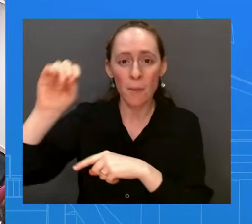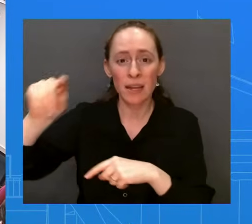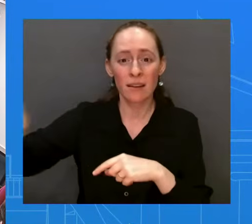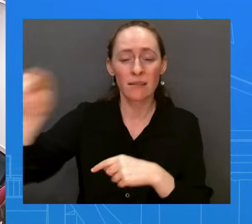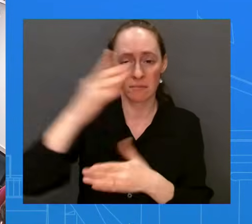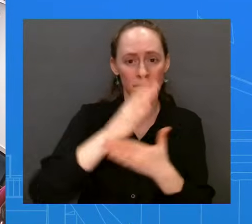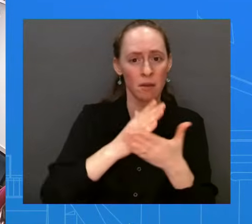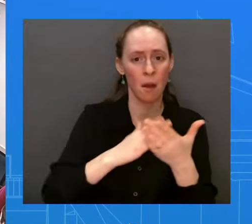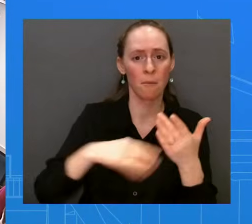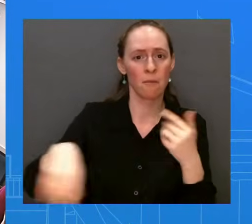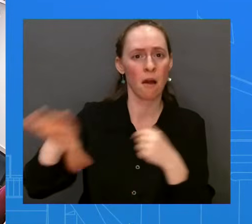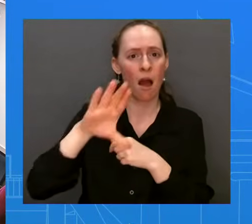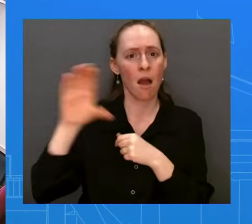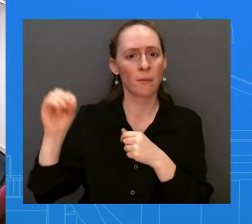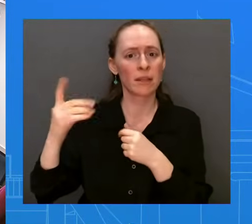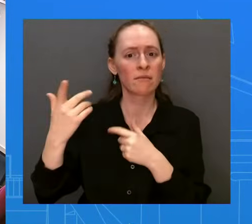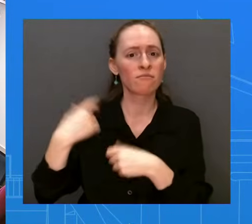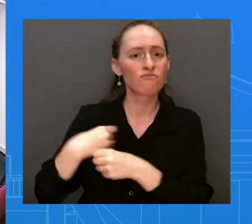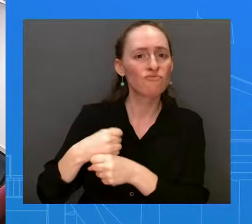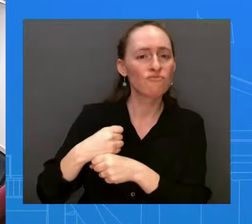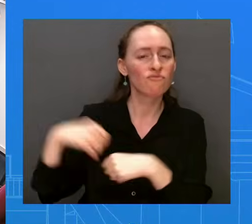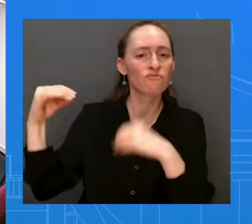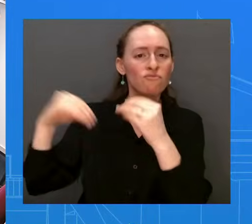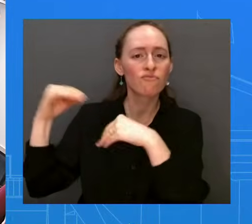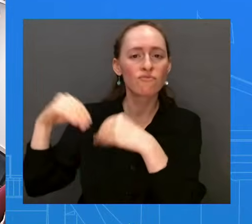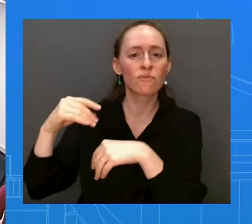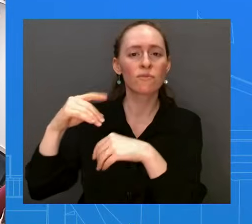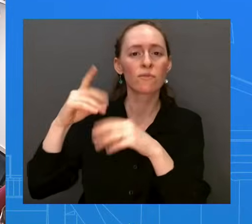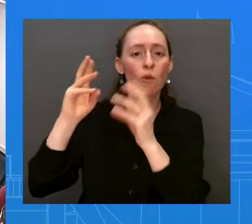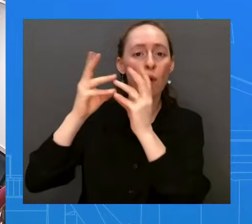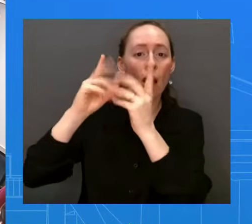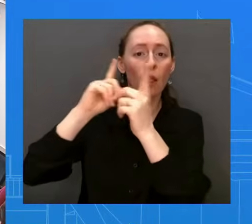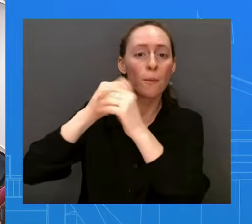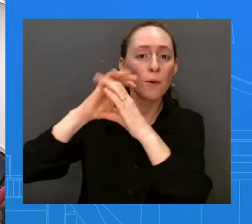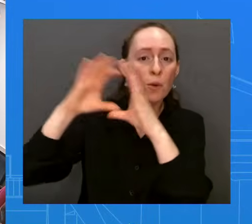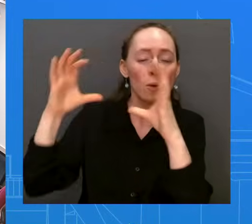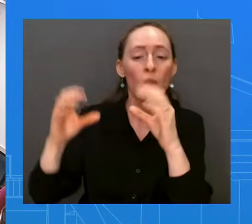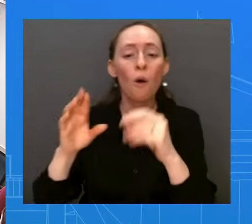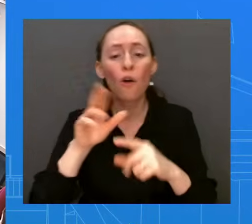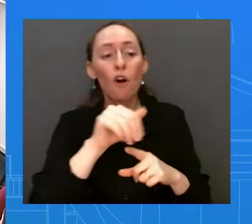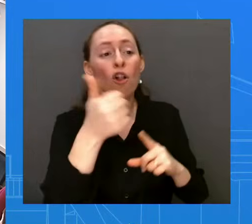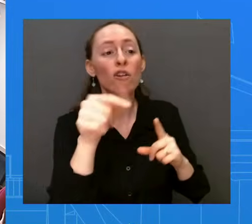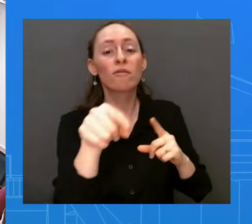that would fit these descriptions that might be from the commercial or corporate world to say,